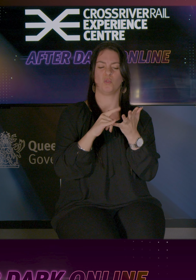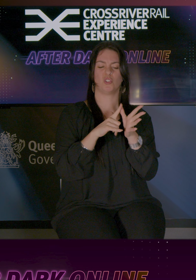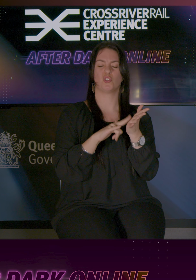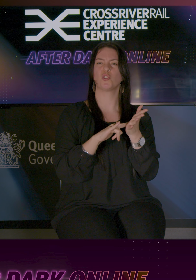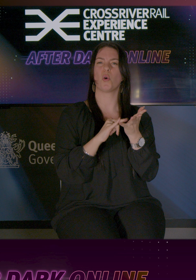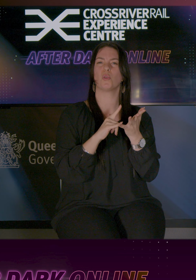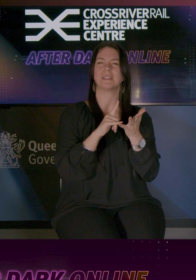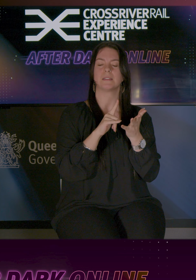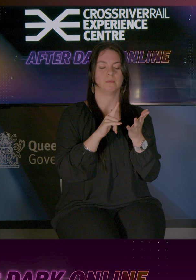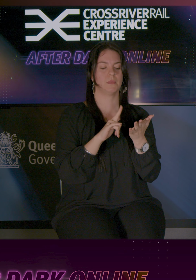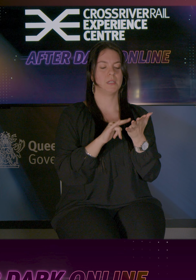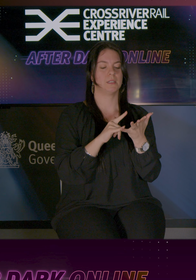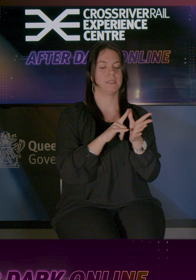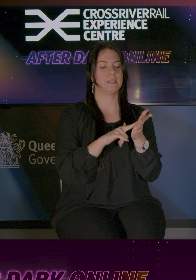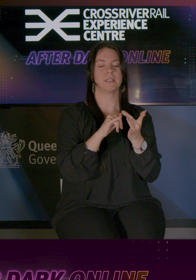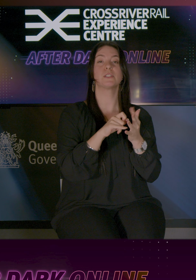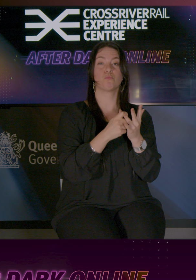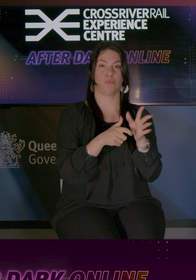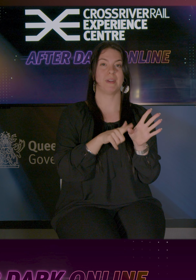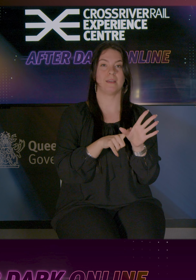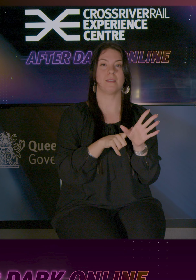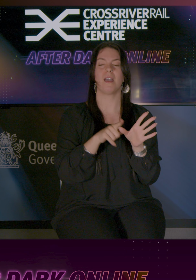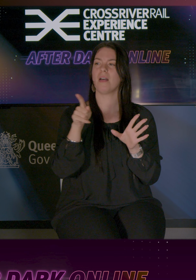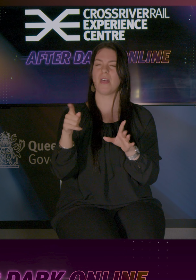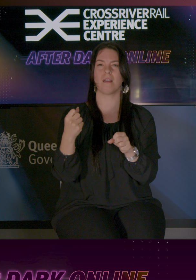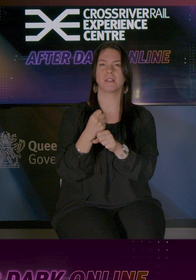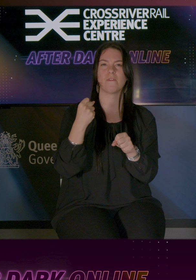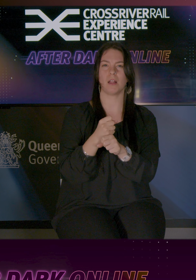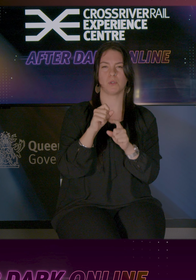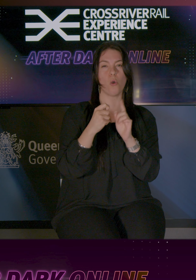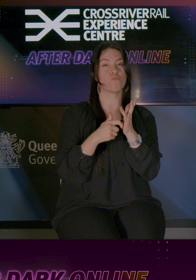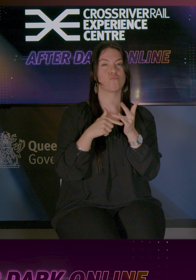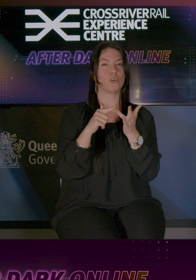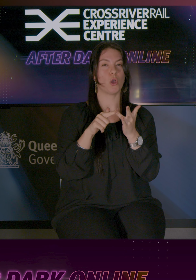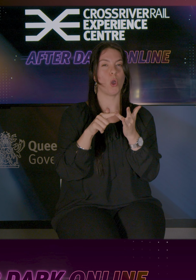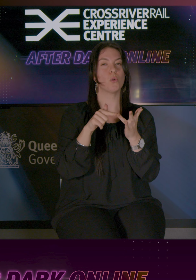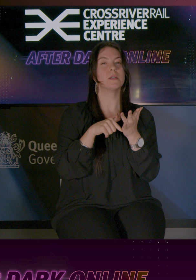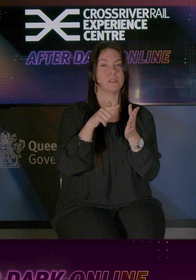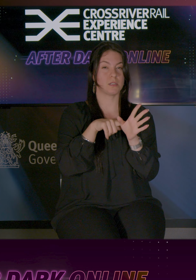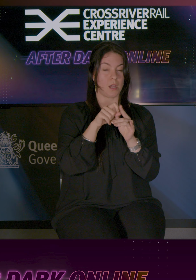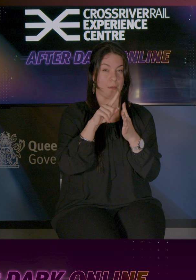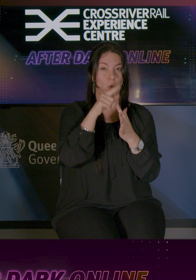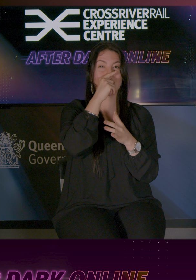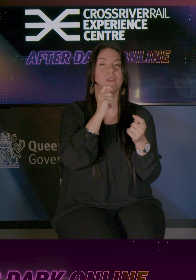upgrades created a platform Gap prototype where we were able to test rubber Gap filler solution